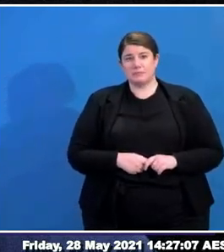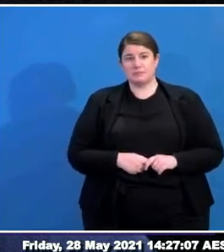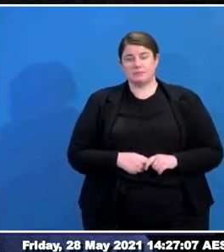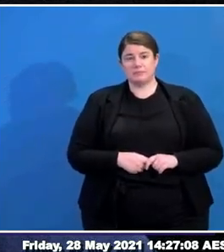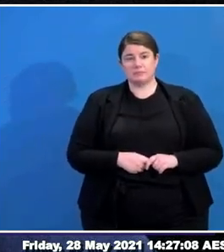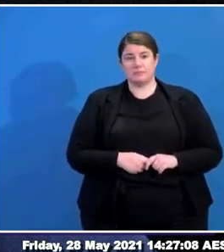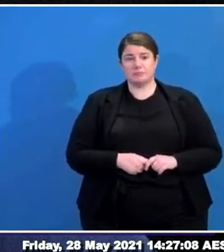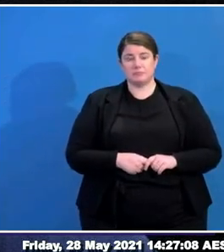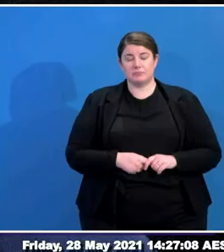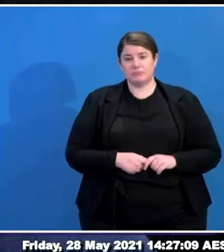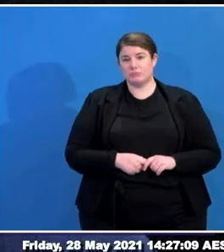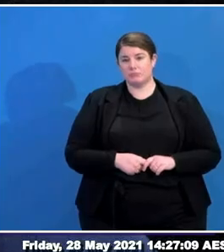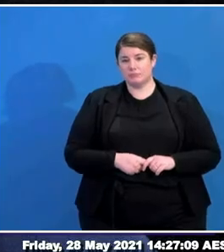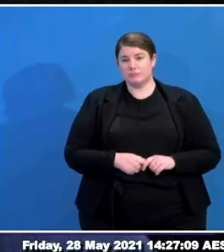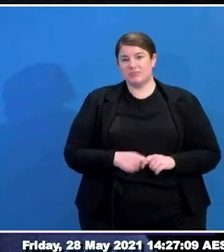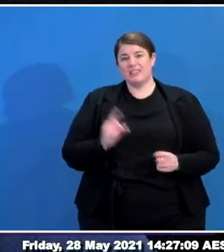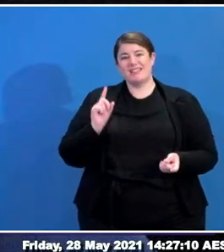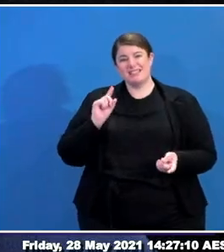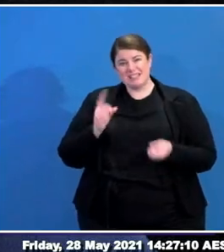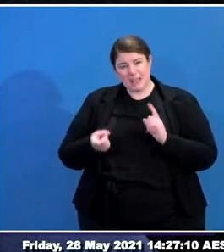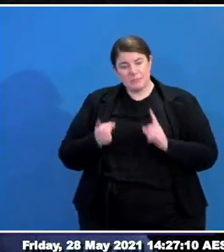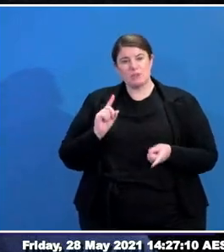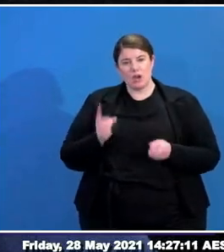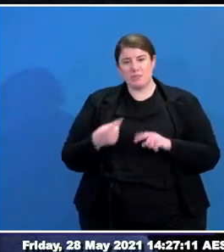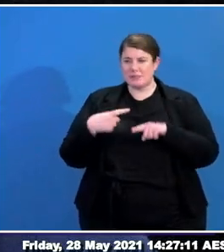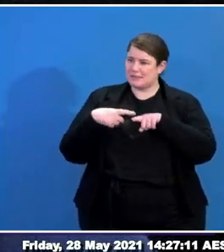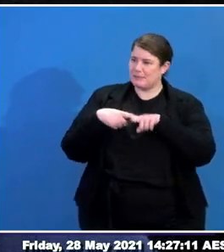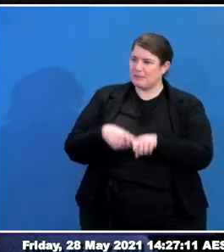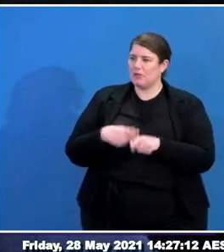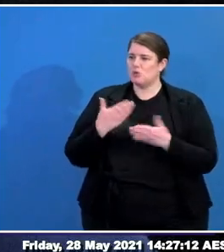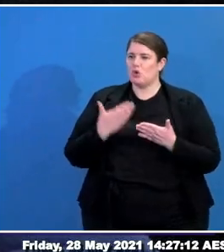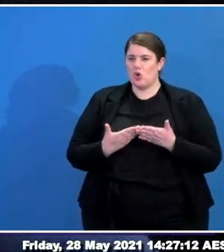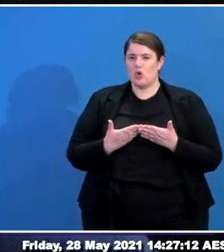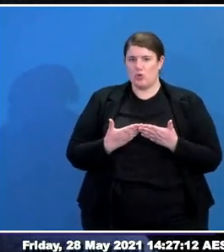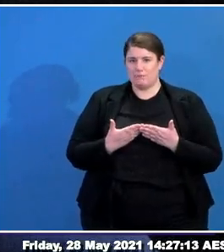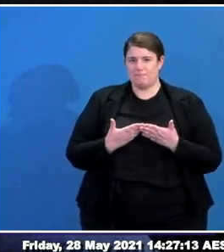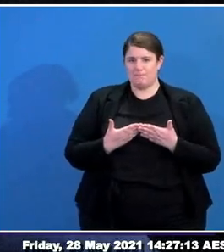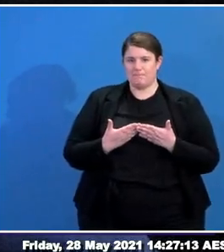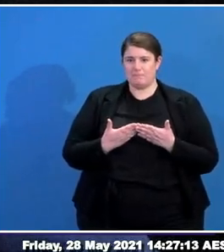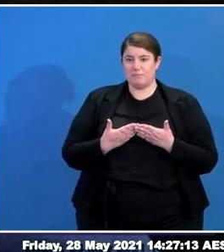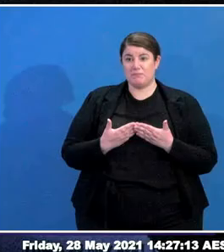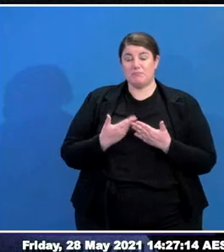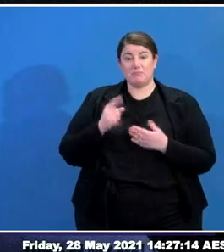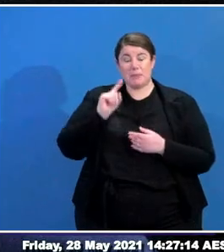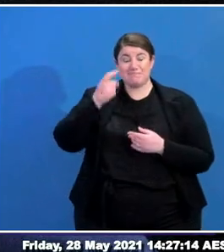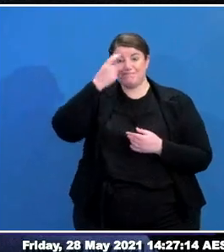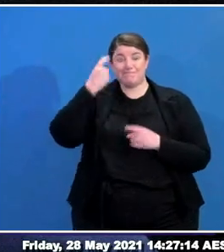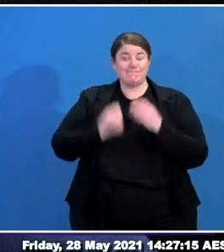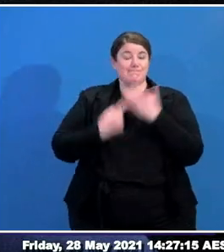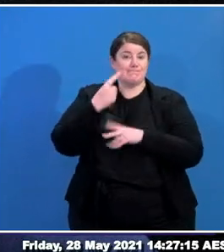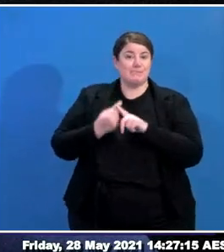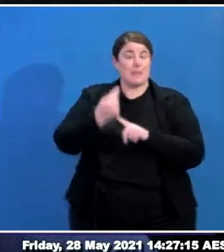And sometimes it is a concern based on experience in the past where people